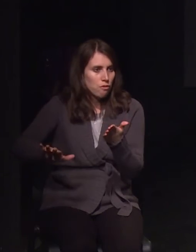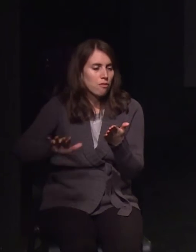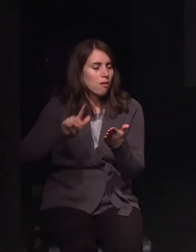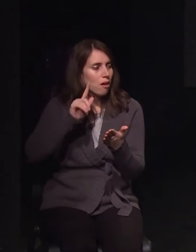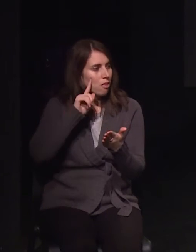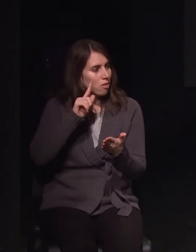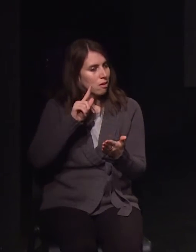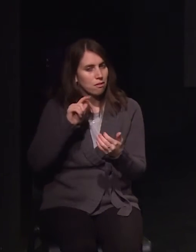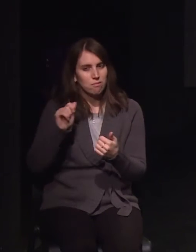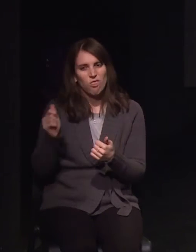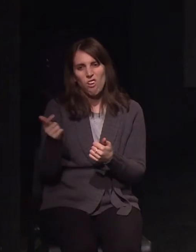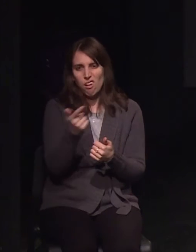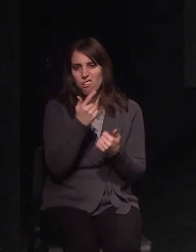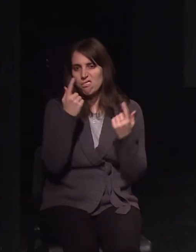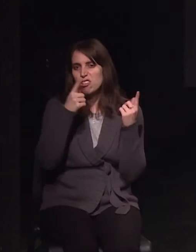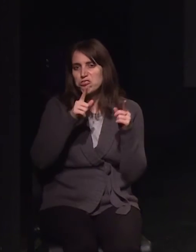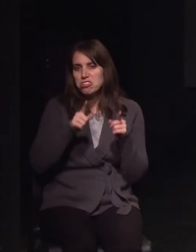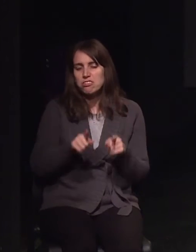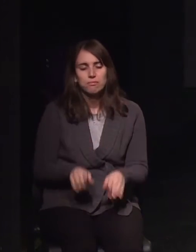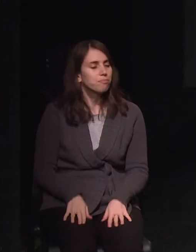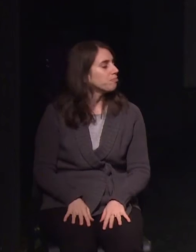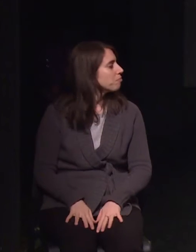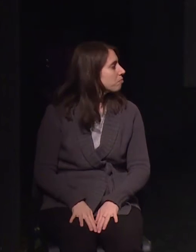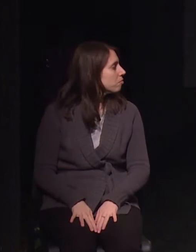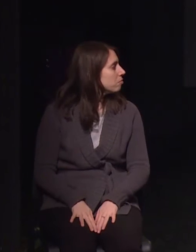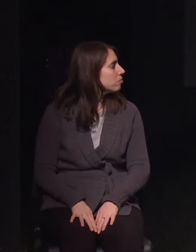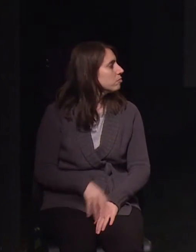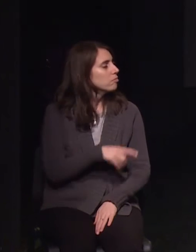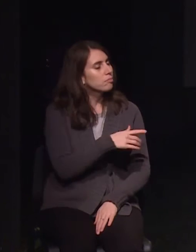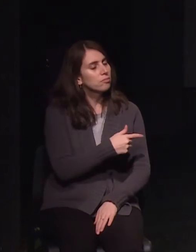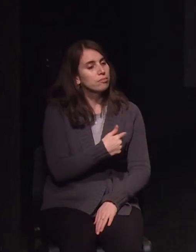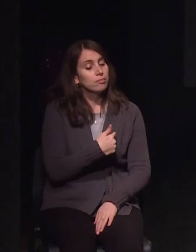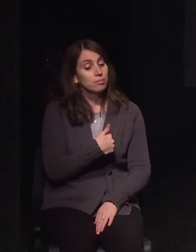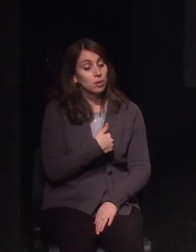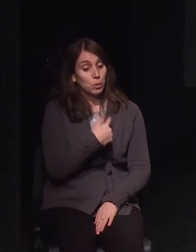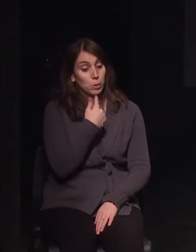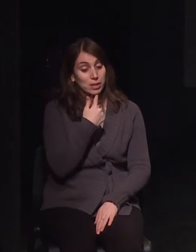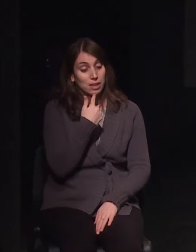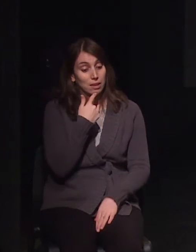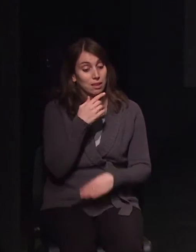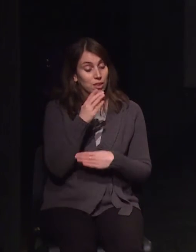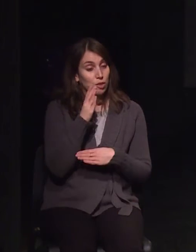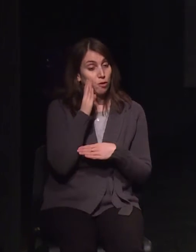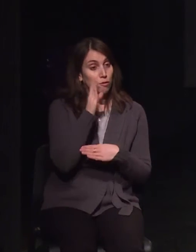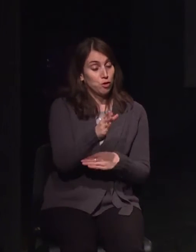Damian: So I would follow on that by saying that the future of dance is the future of the arts.